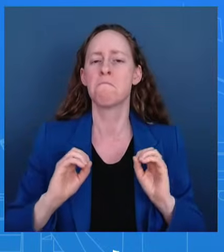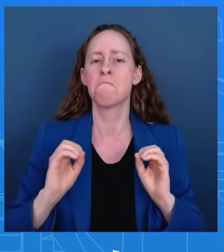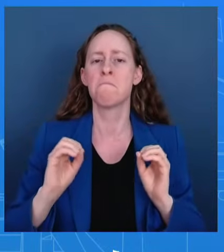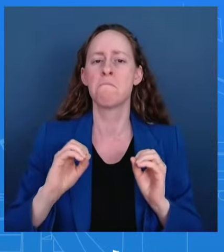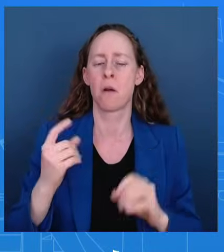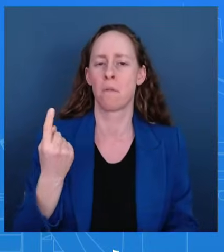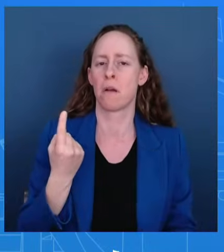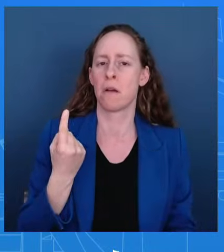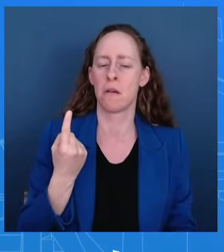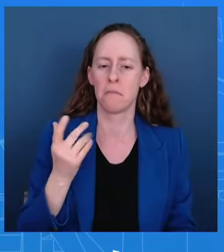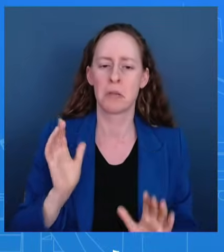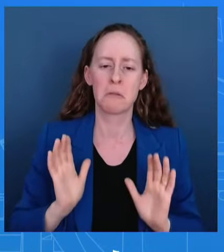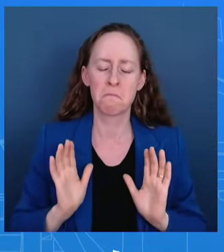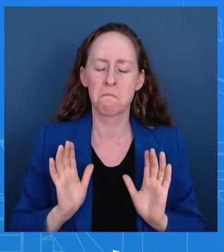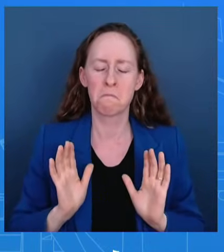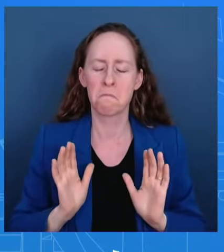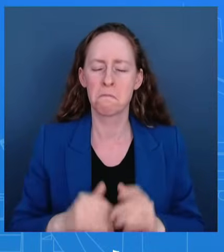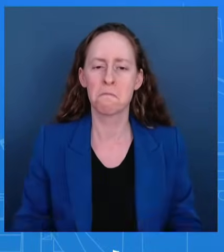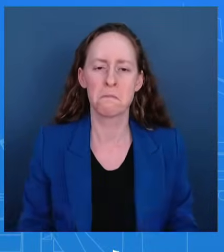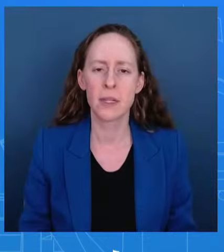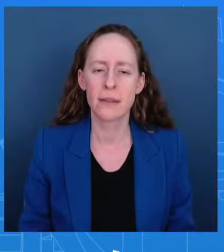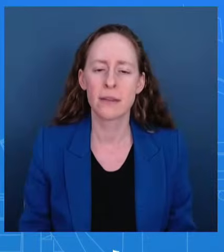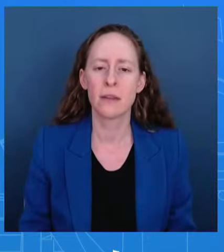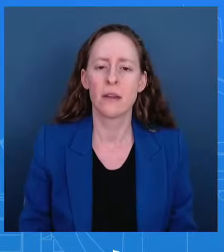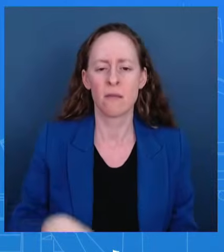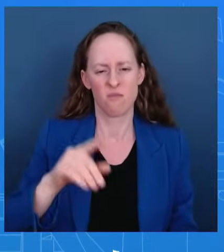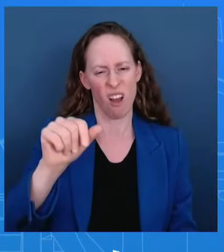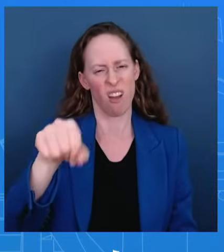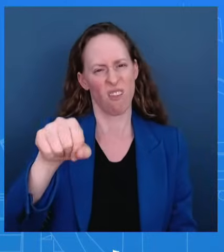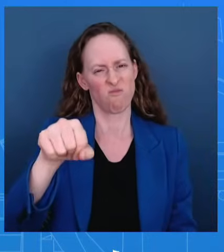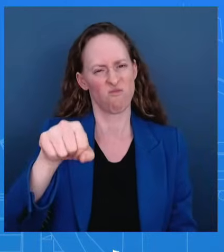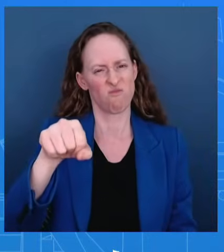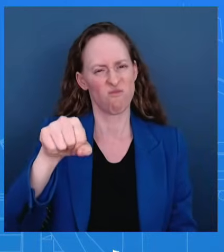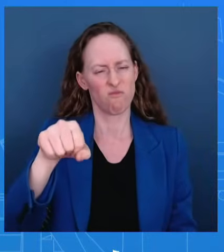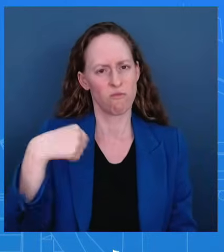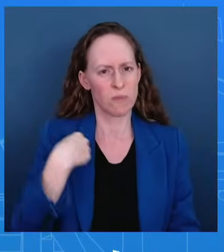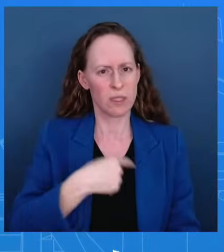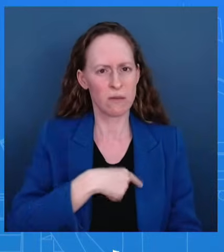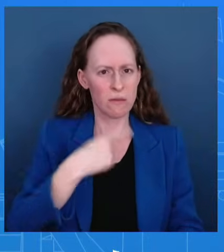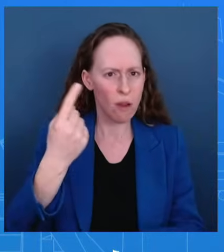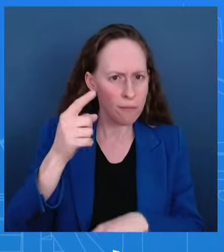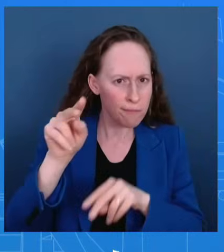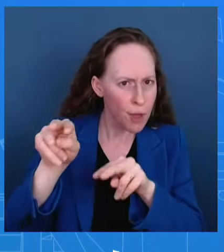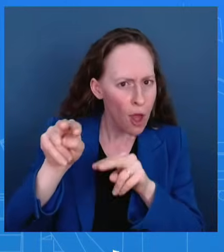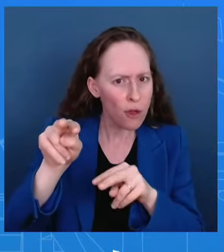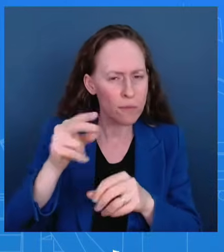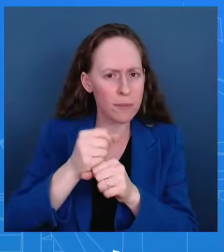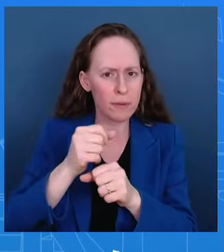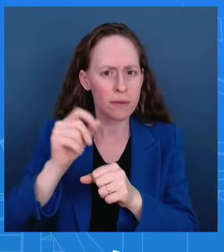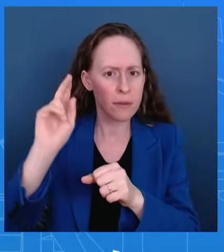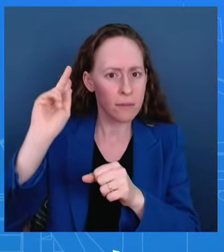But obviously, we're watching this real closely. Certainly, we're glad to hear that the Prime Minister survived the attack and -- and is on the mend.